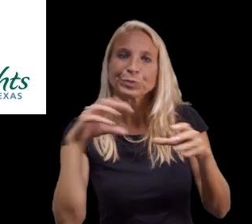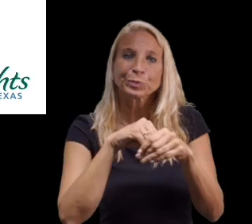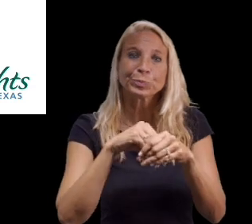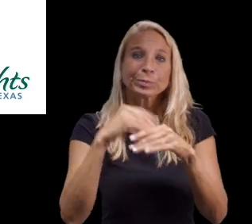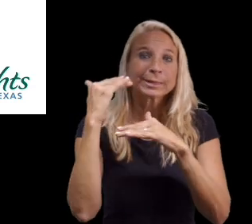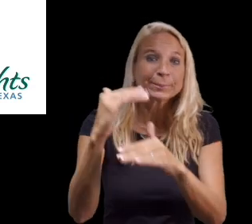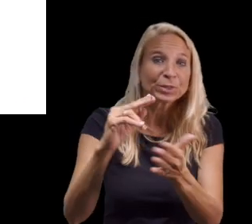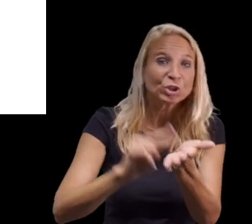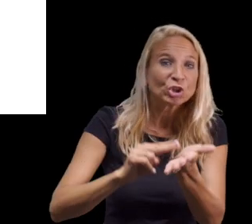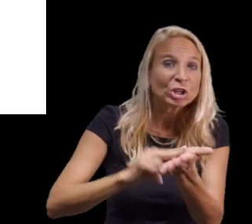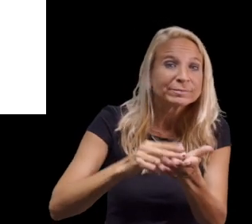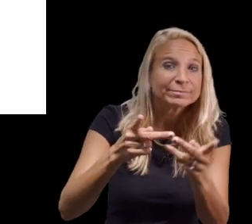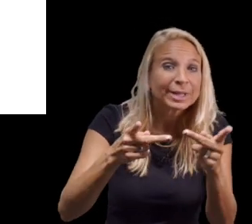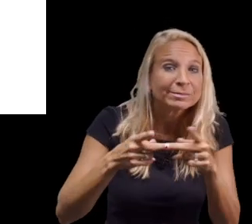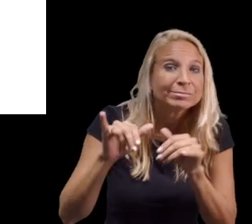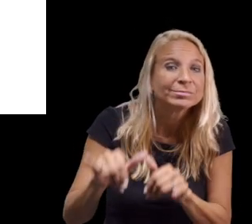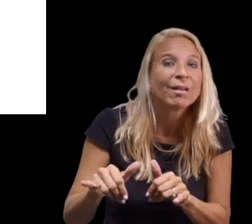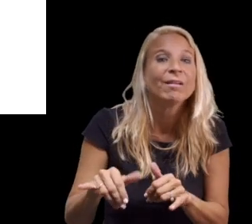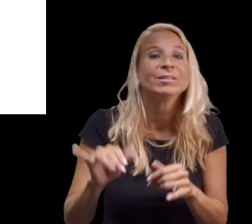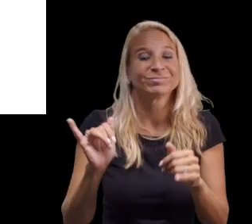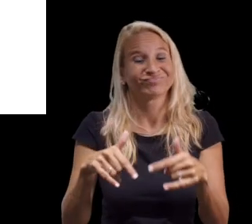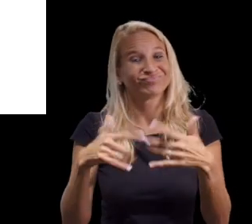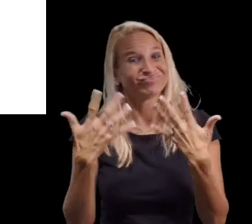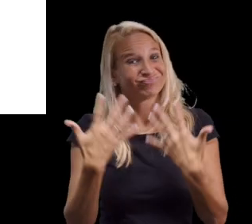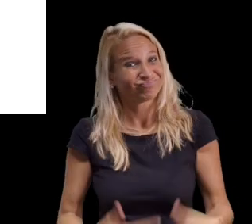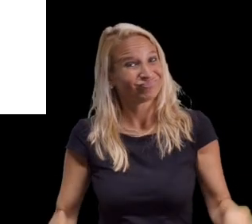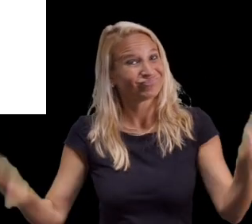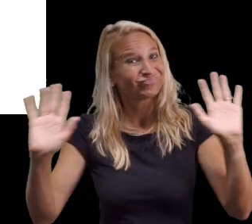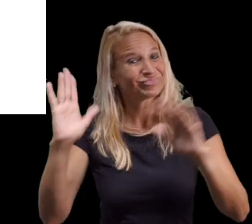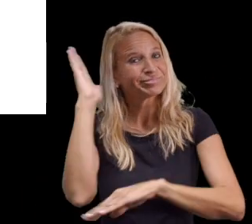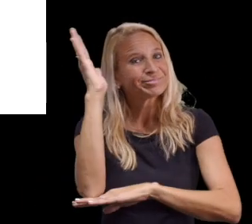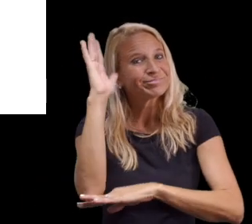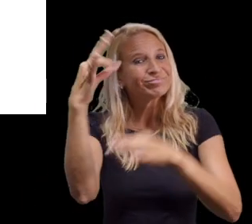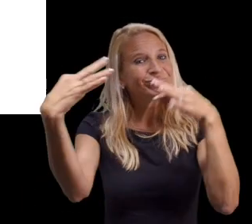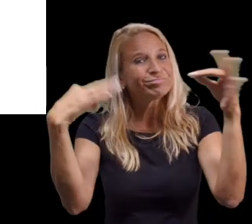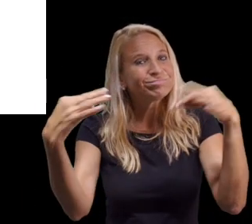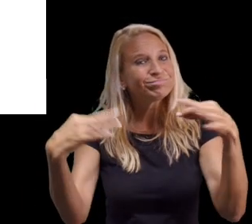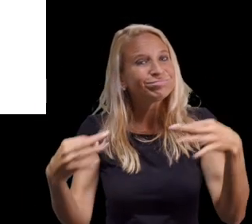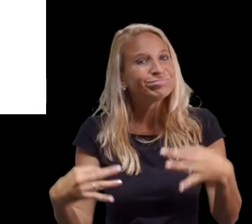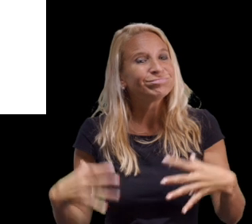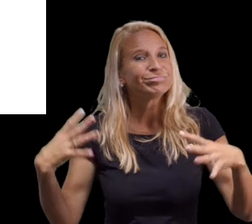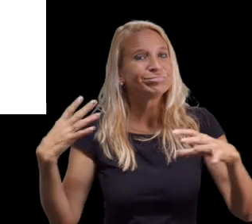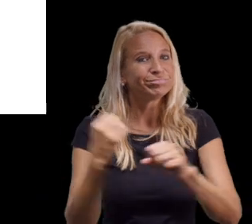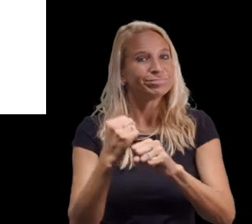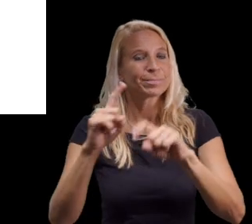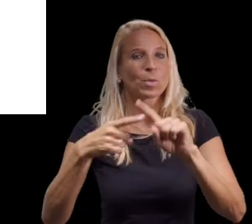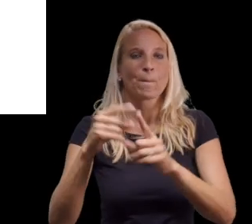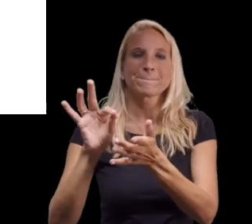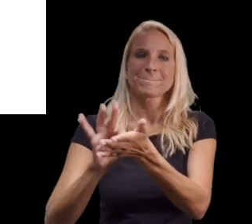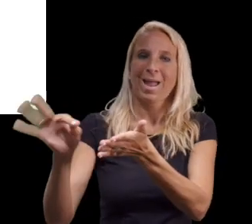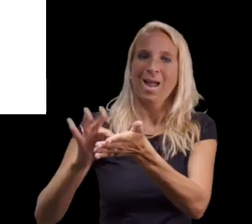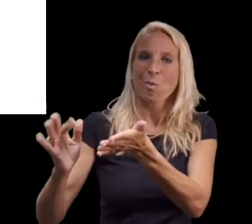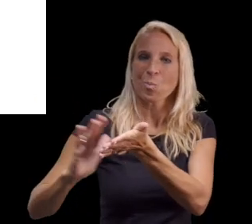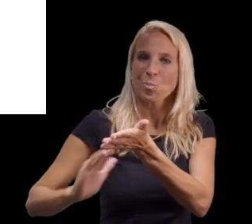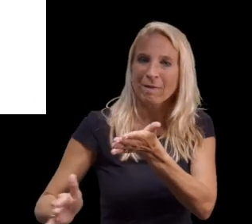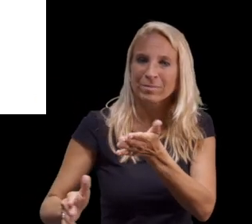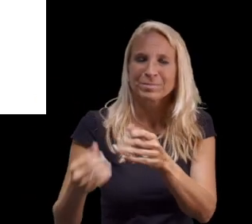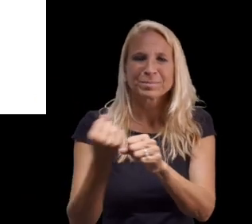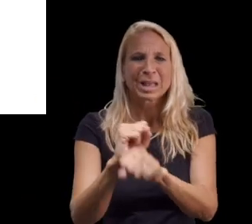and including the limited nursing facility stay. This concludes the presentation on Medicaid waivers.